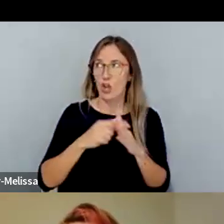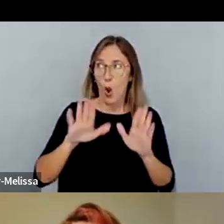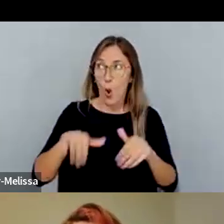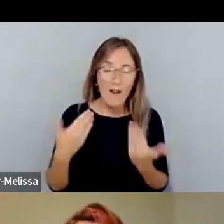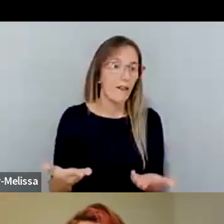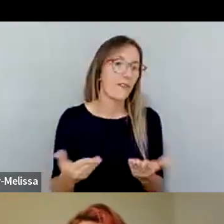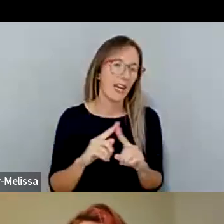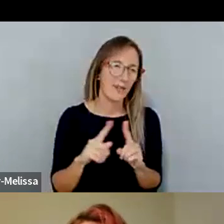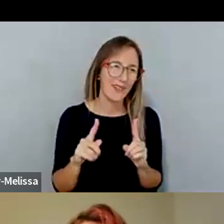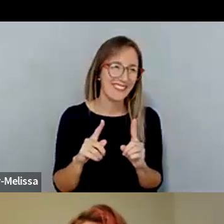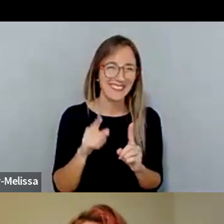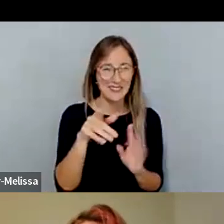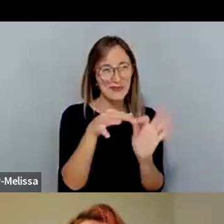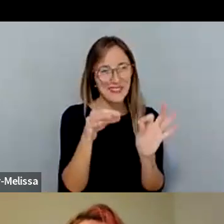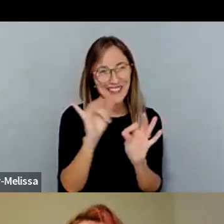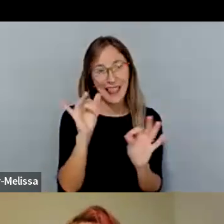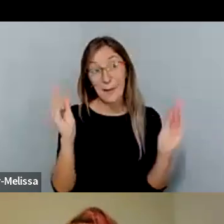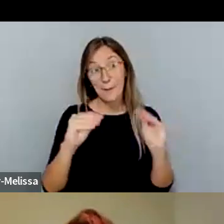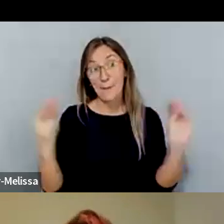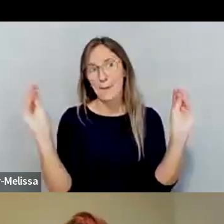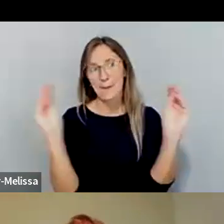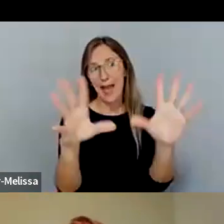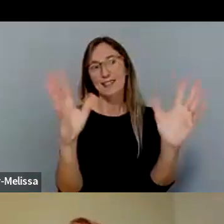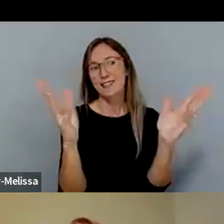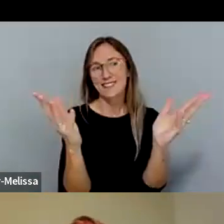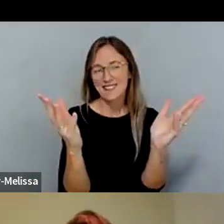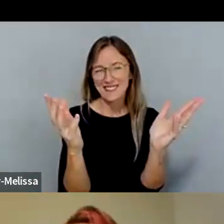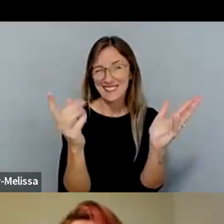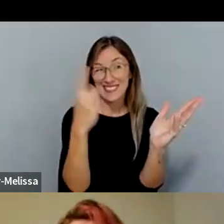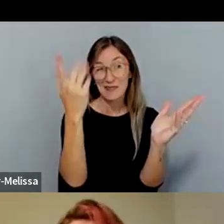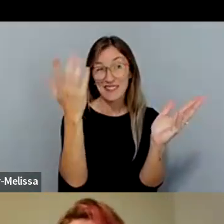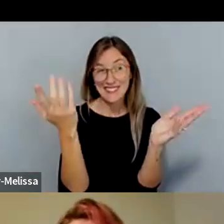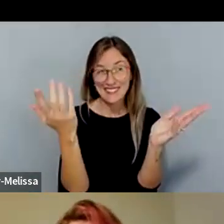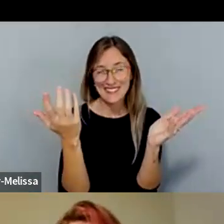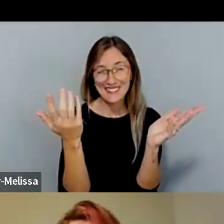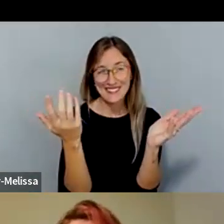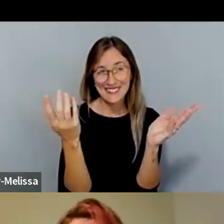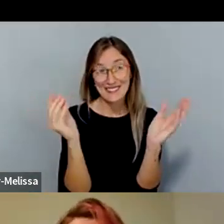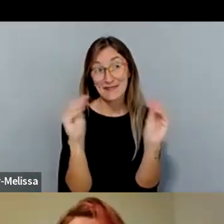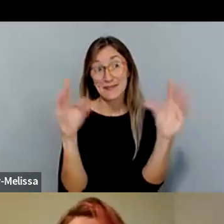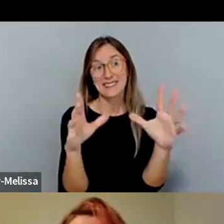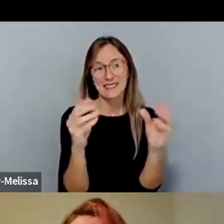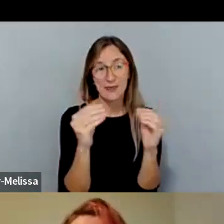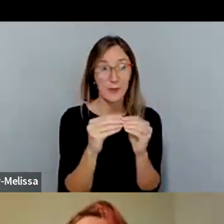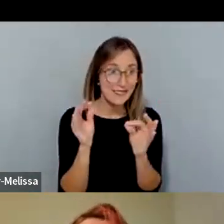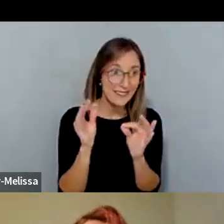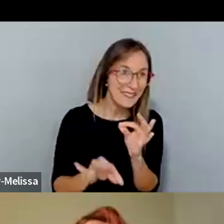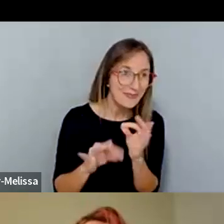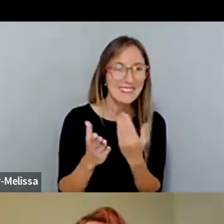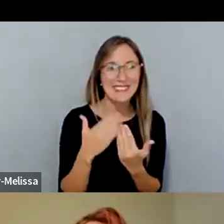things. I wish there was a way -- I don't know about starting over, but